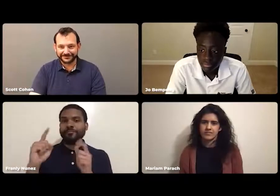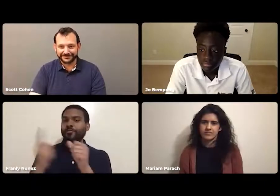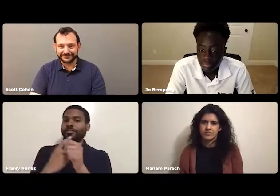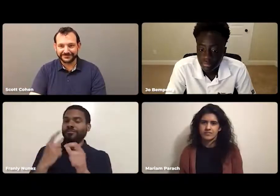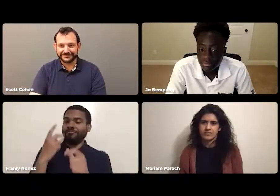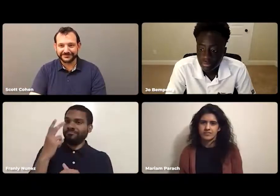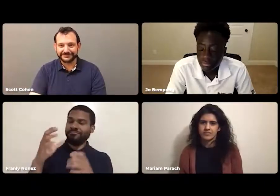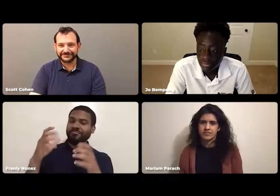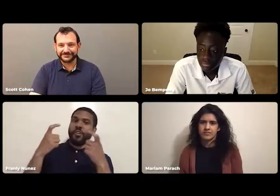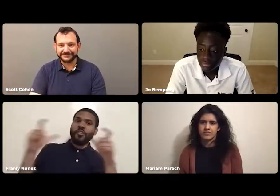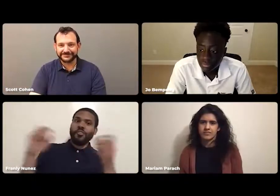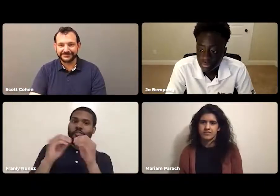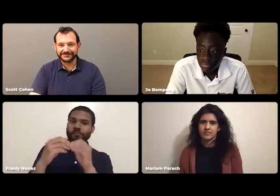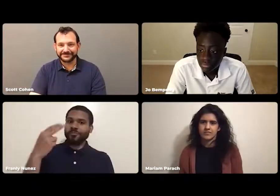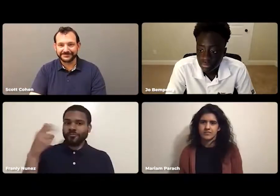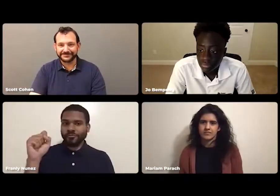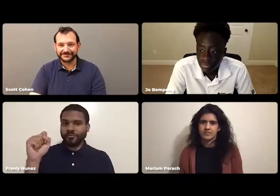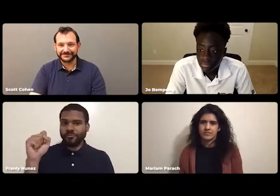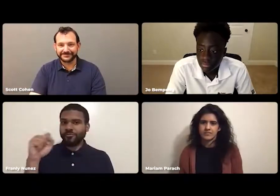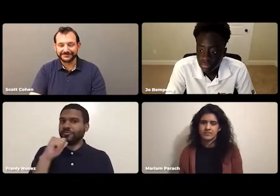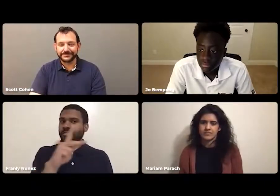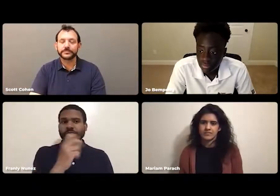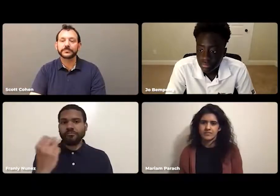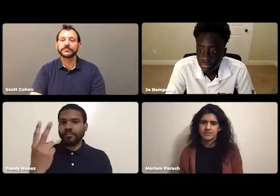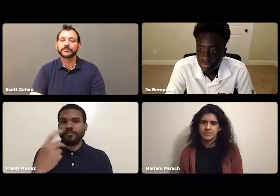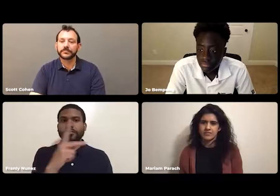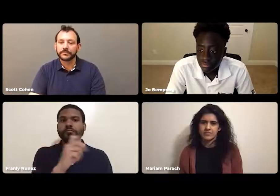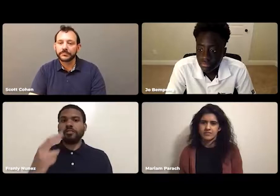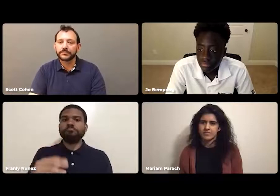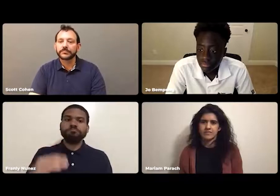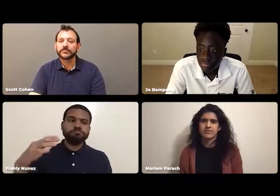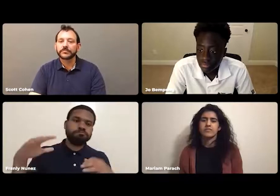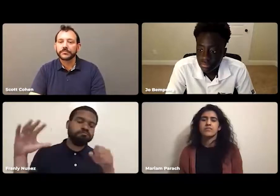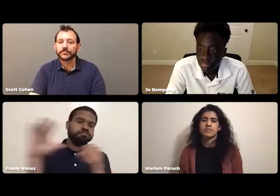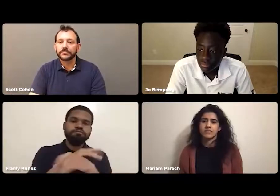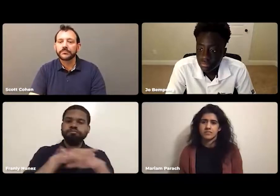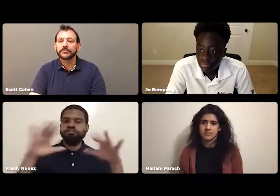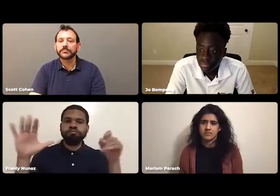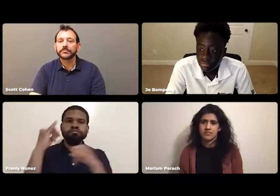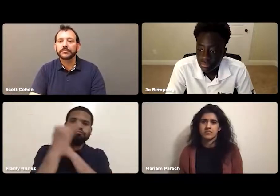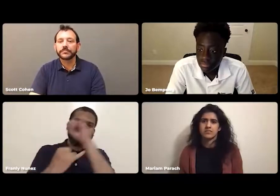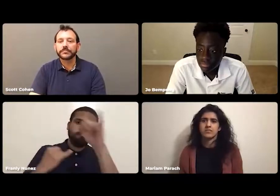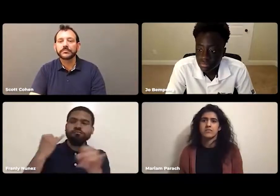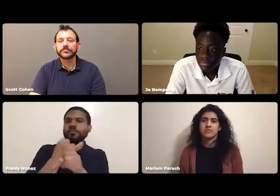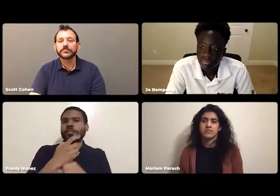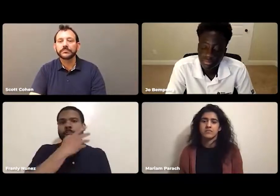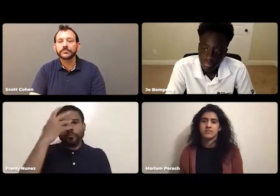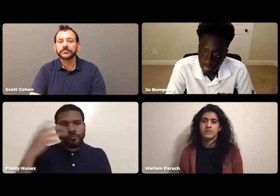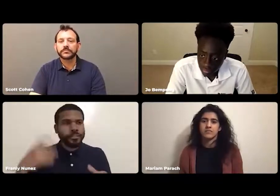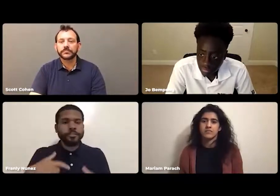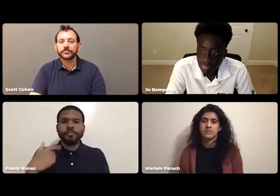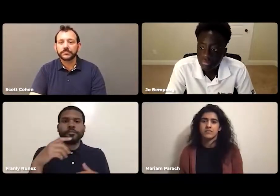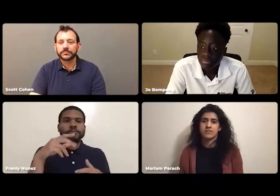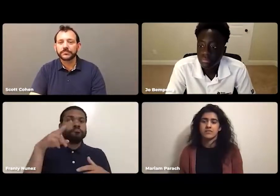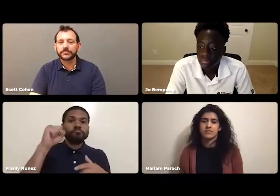I saw large numbers of white people at school.